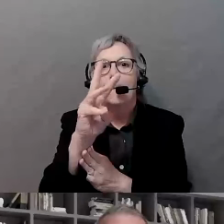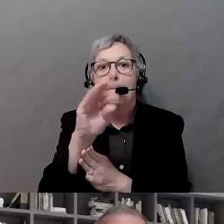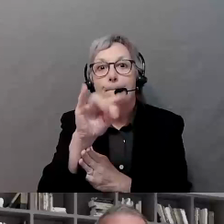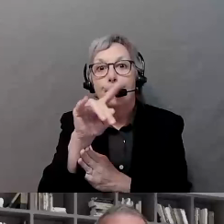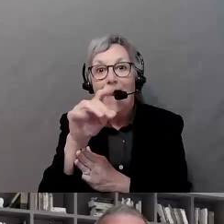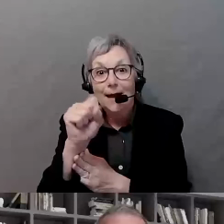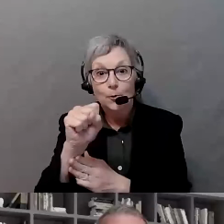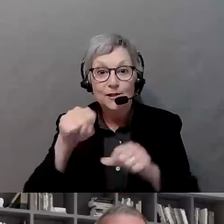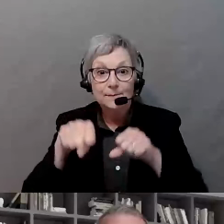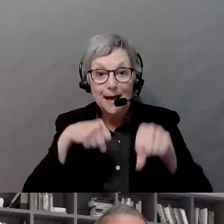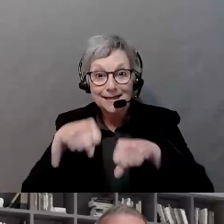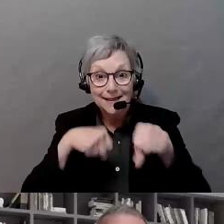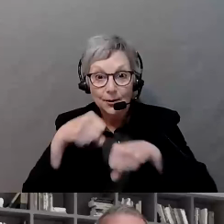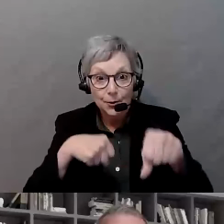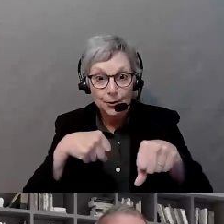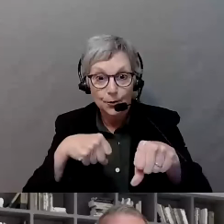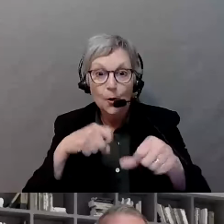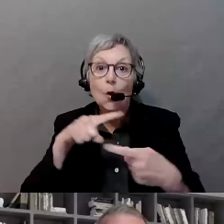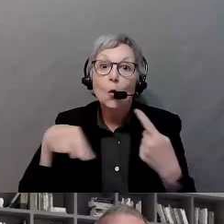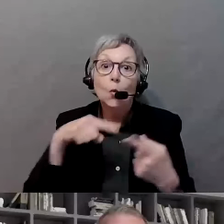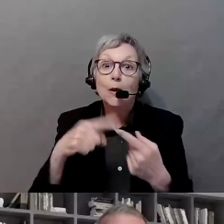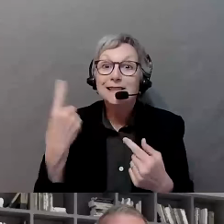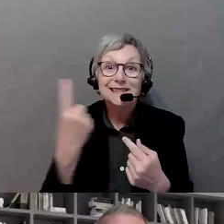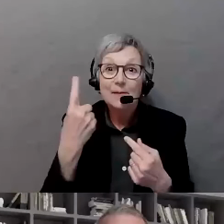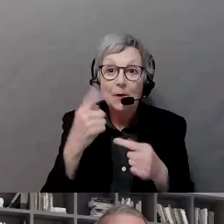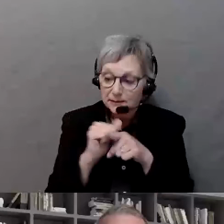YOU PROGRAMMED YOUR MIND TO LEARN A BIKE FOR YEARS AND YEARS AND